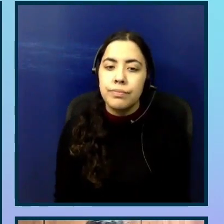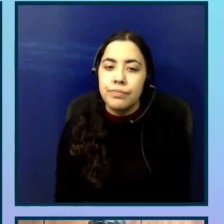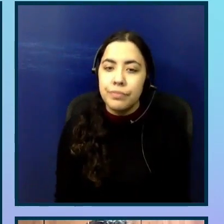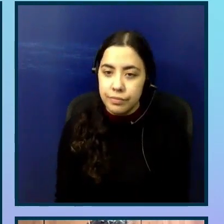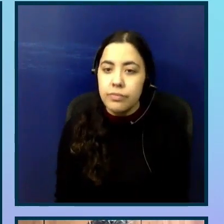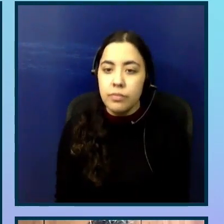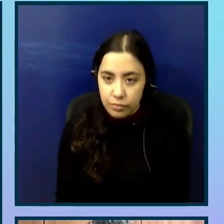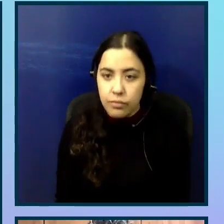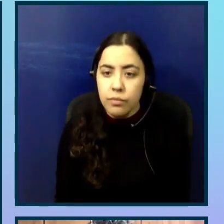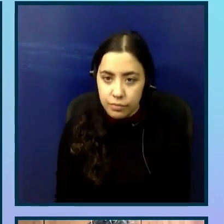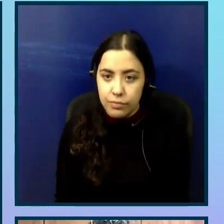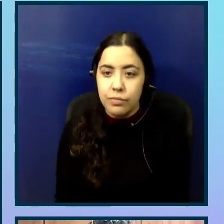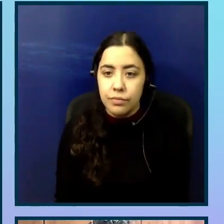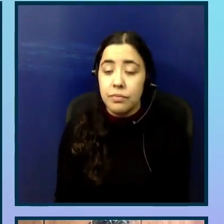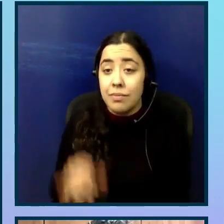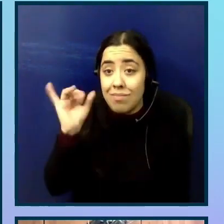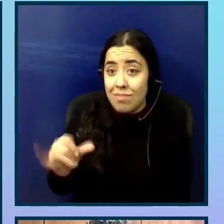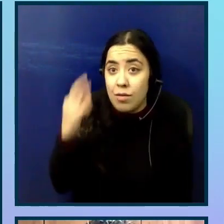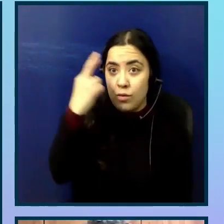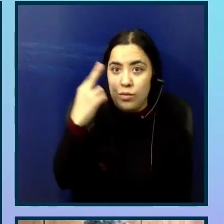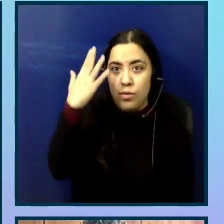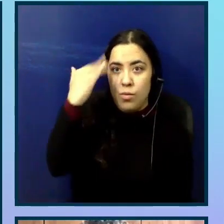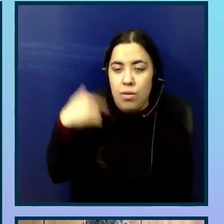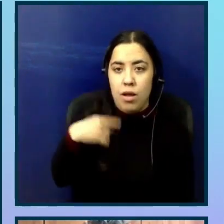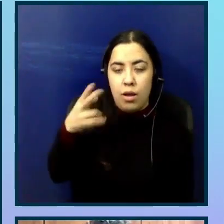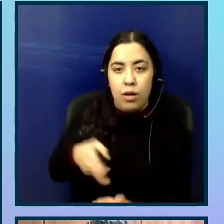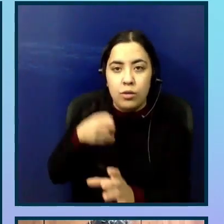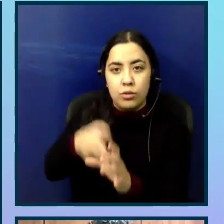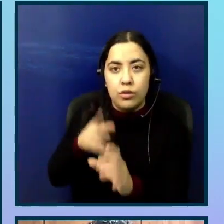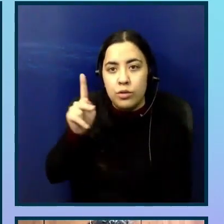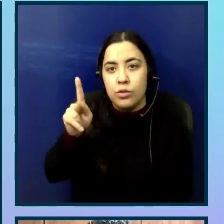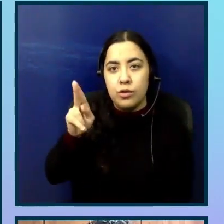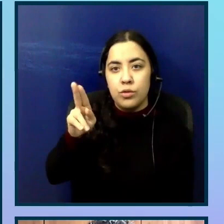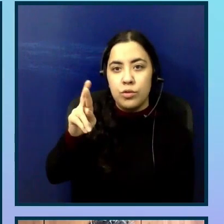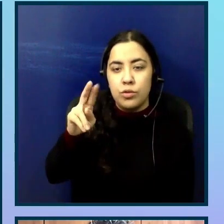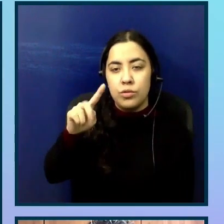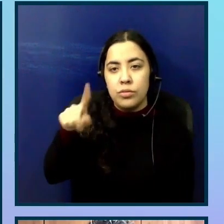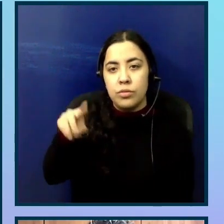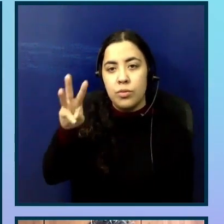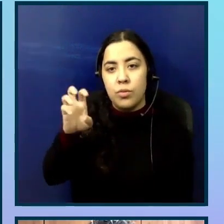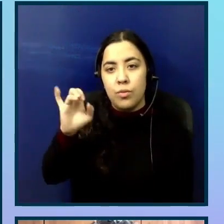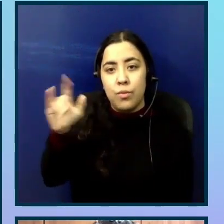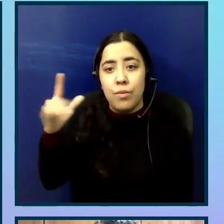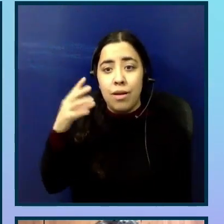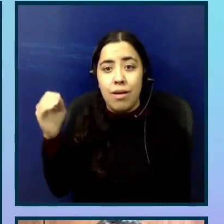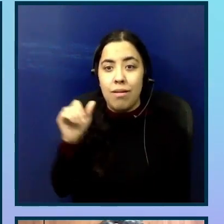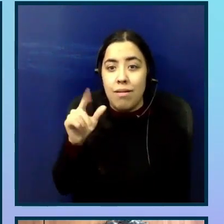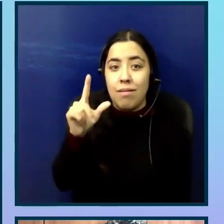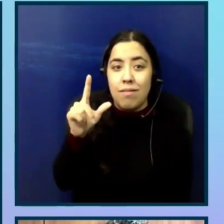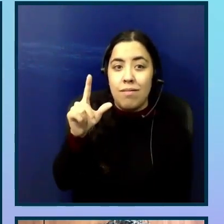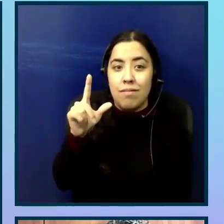why I joined the Kurzweil and the LA-Z team, to make it so much stronger. Next slide.